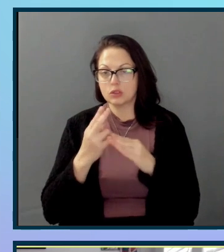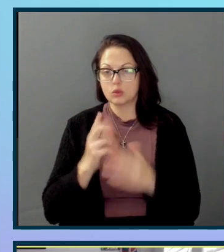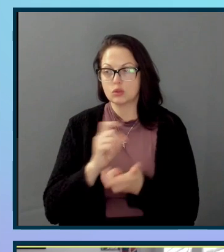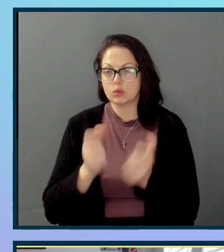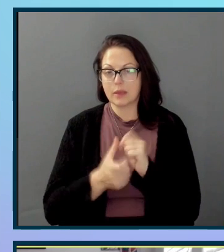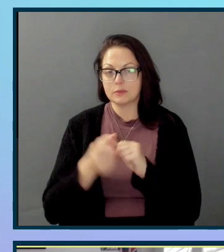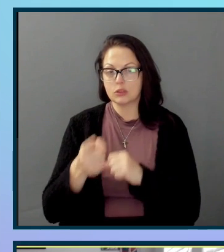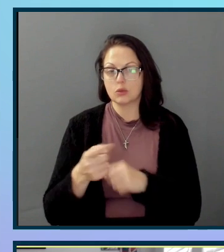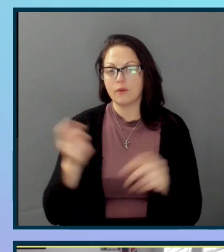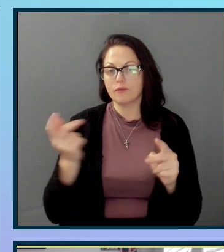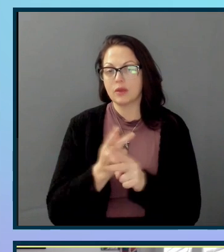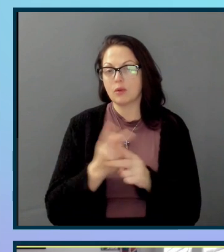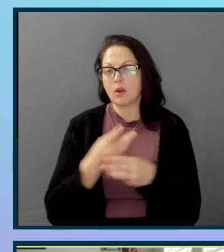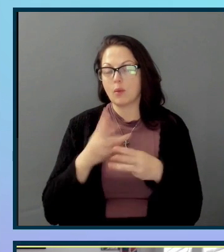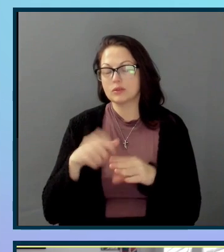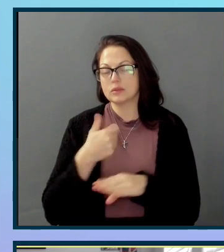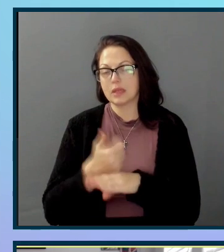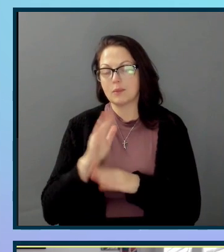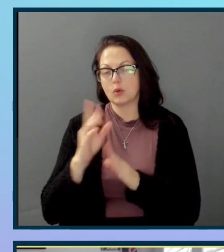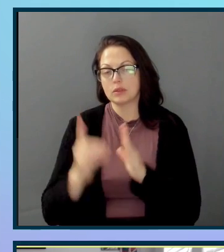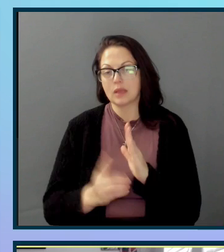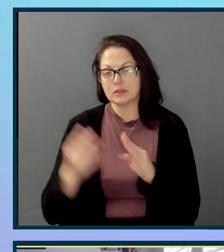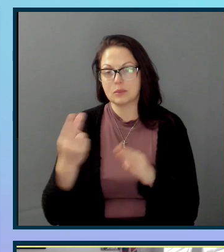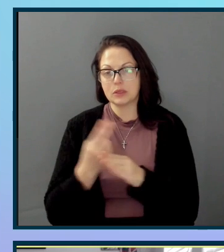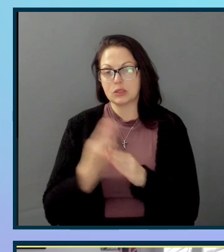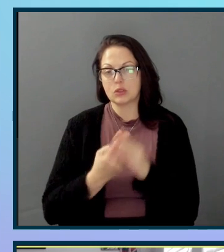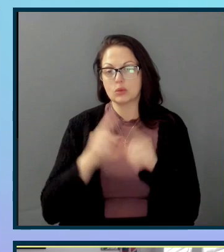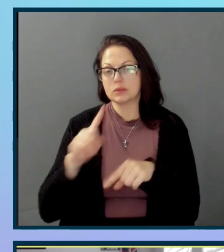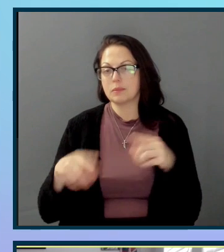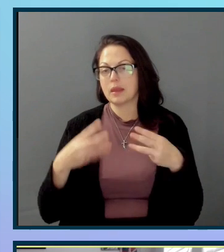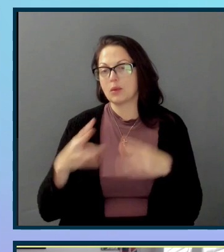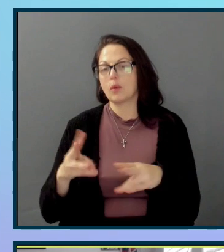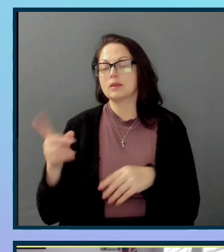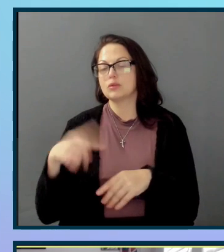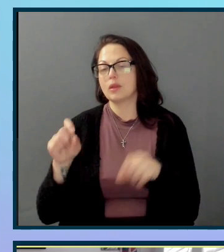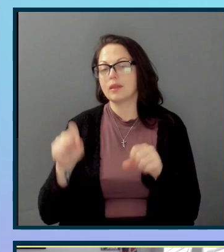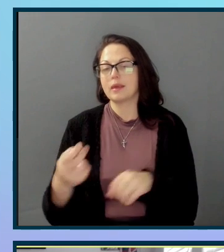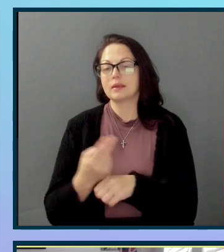Find ways to set up your design to be used in multiple ways so that they can use their strengths,